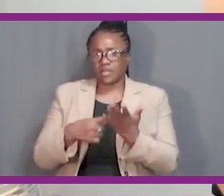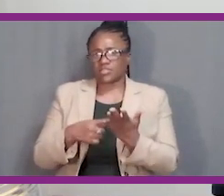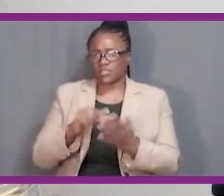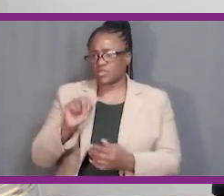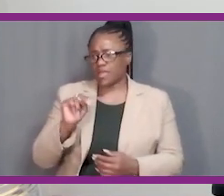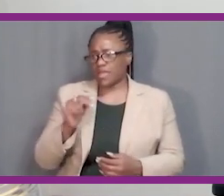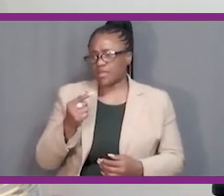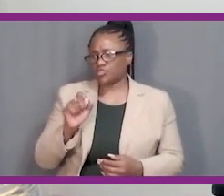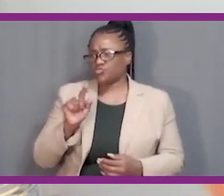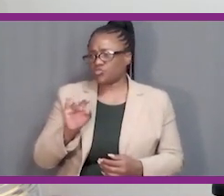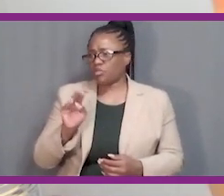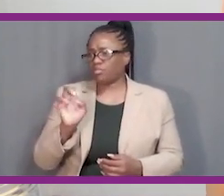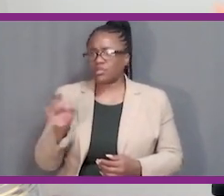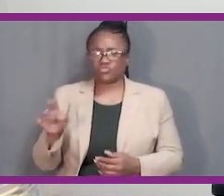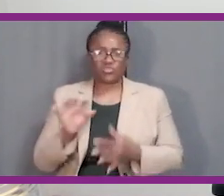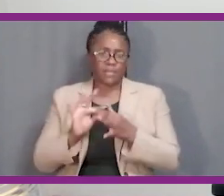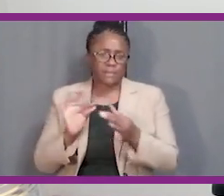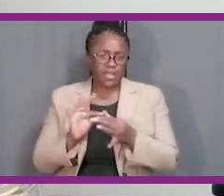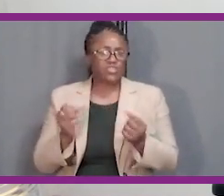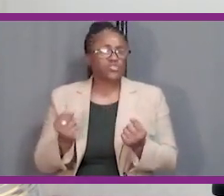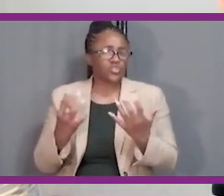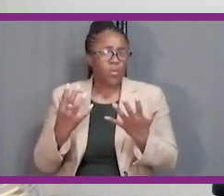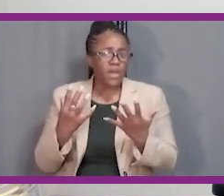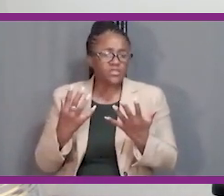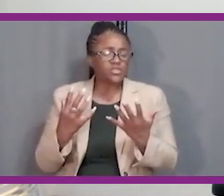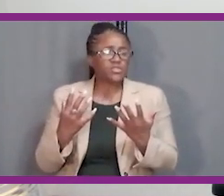fighting for other movements helps to uplift disabled people. I'm like a broken record,